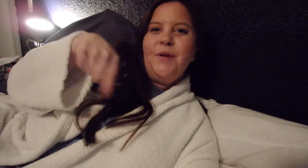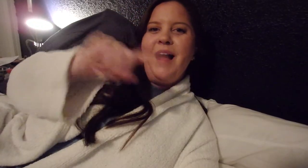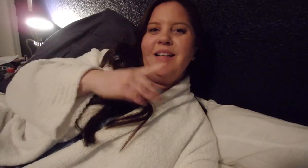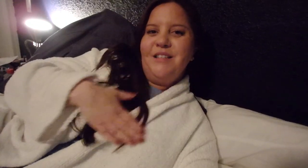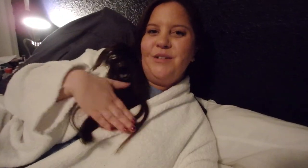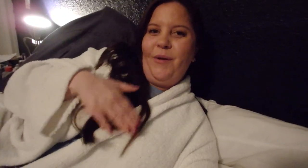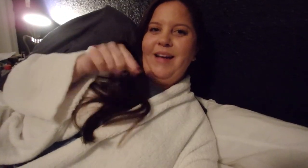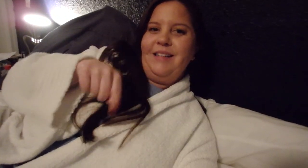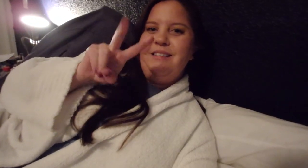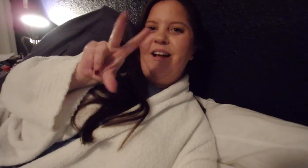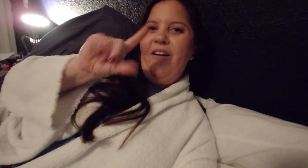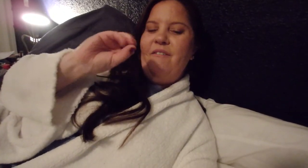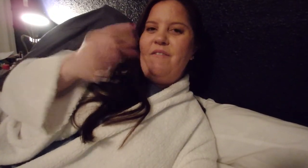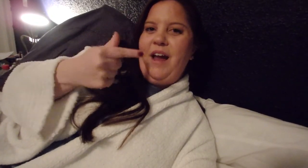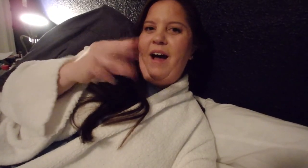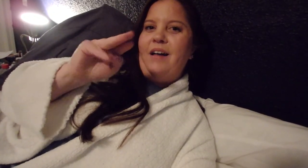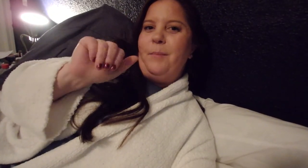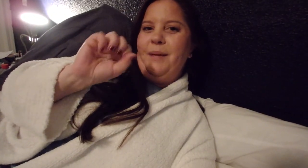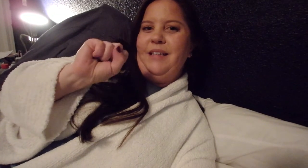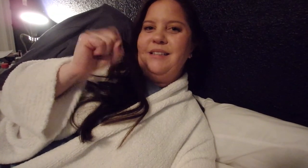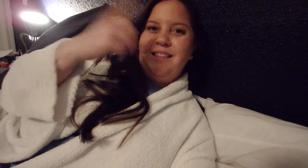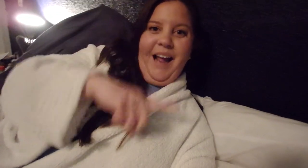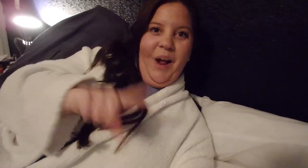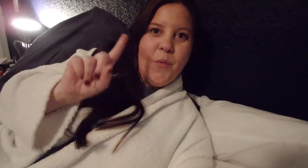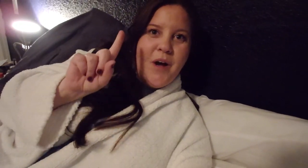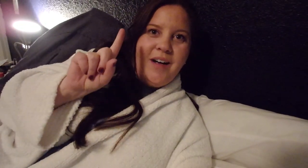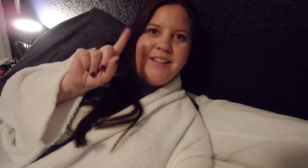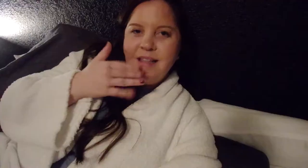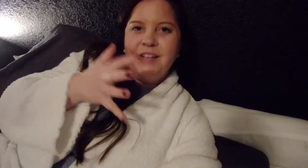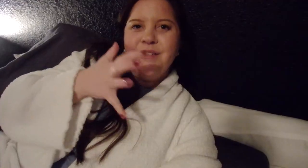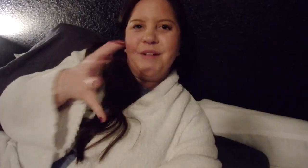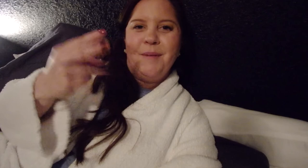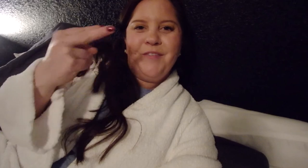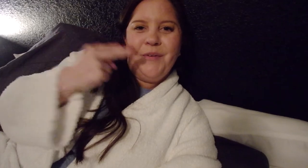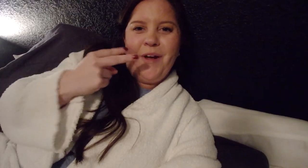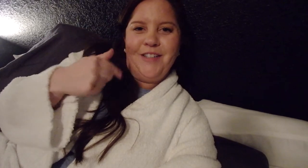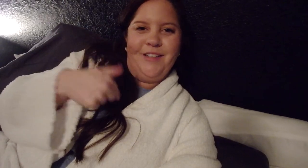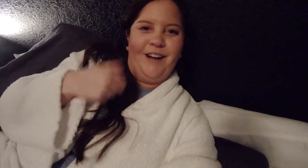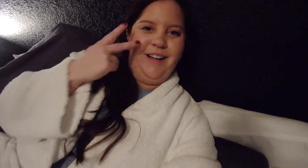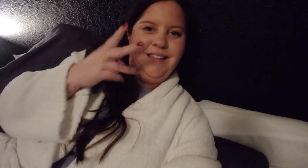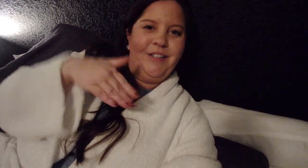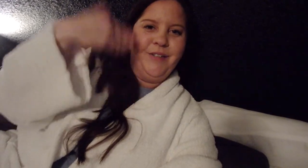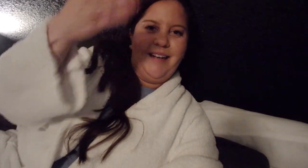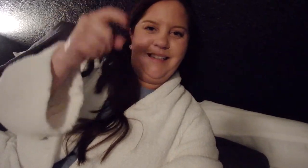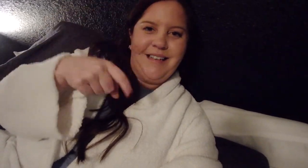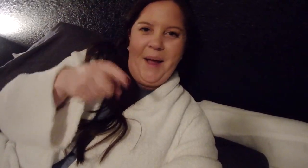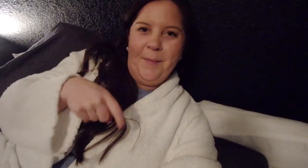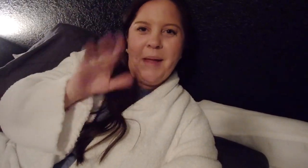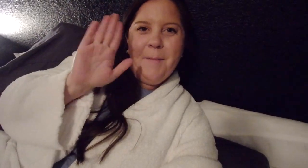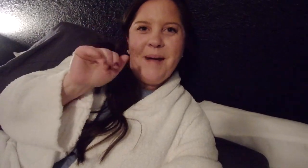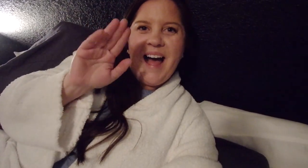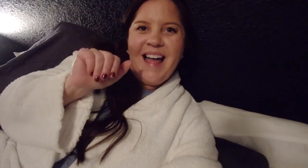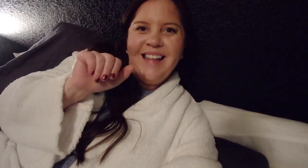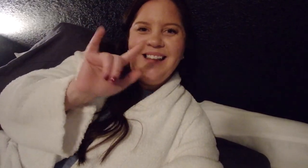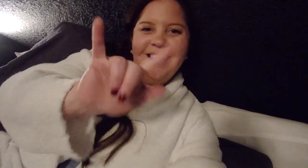Hope you guys enjoyed this vlogmas day 1 Thank you so much for watching. I'll see you next time, bye